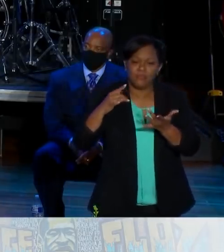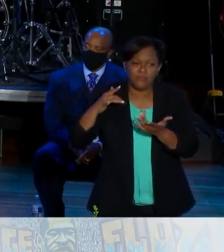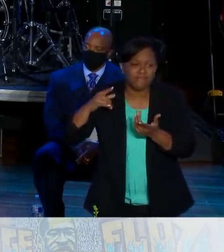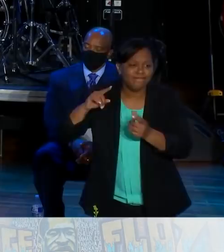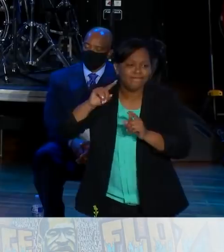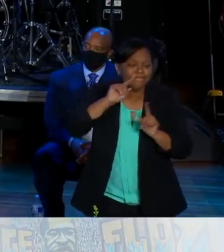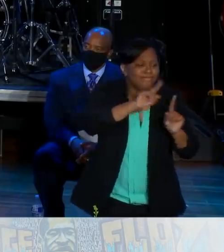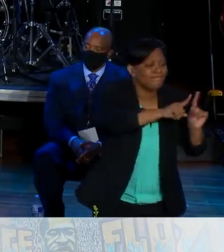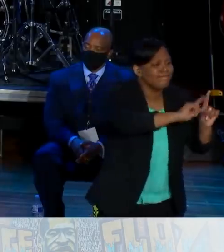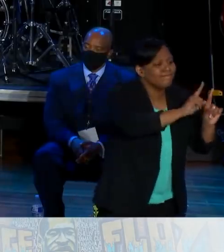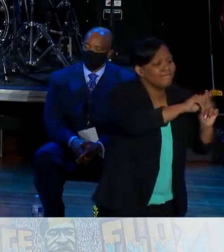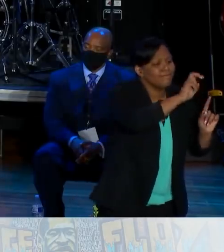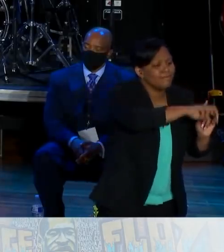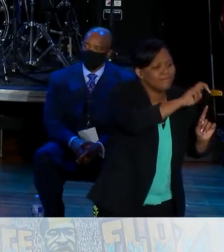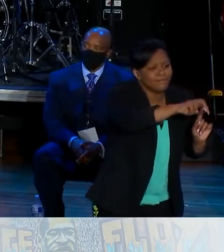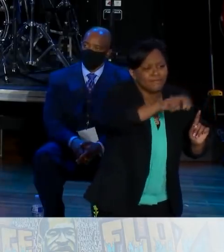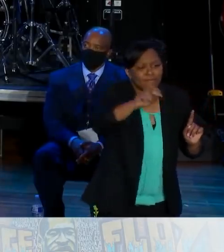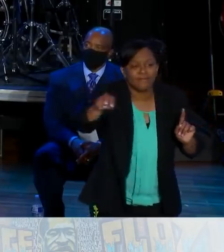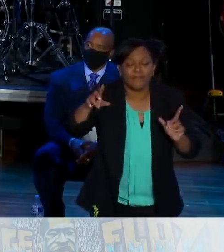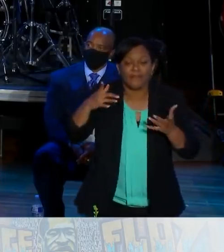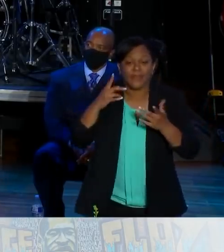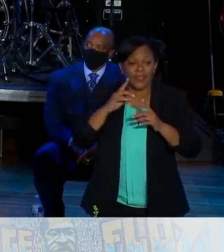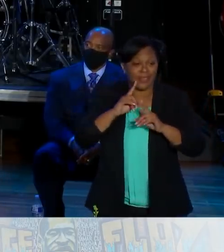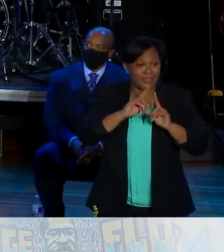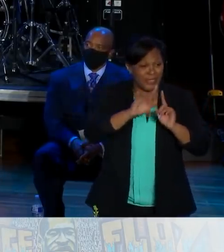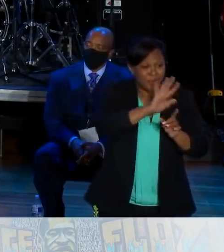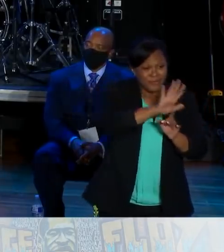JUSTICE. I DID SPEECHES AND EULOGIES AT